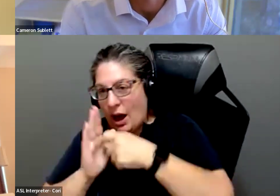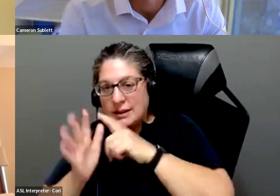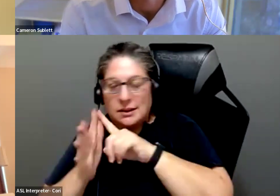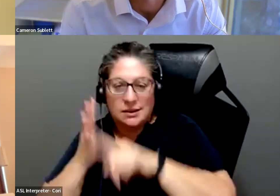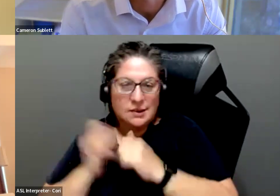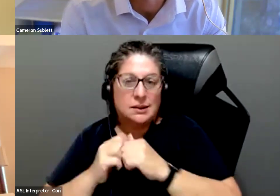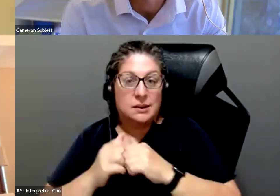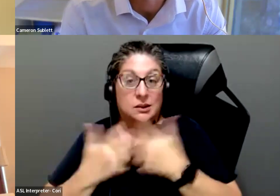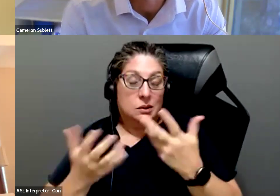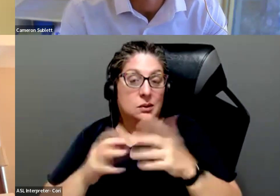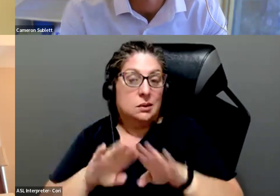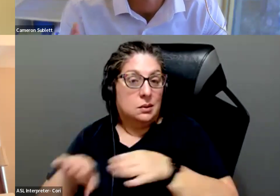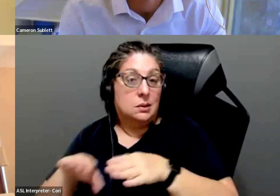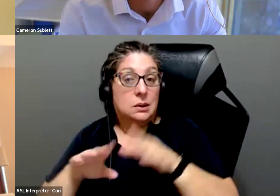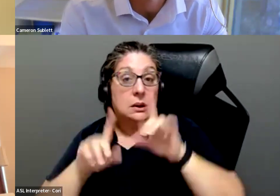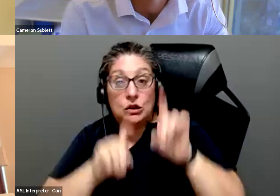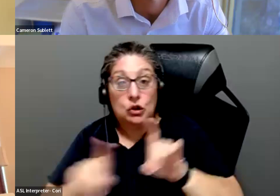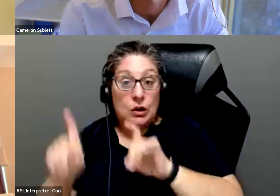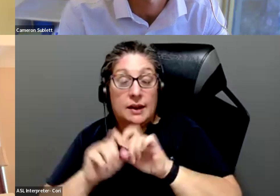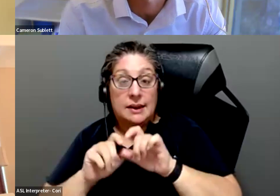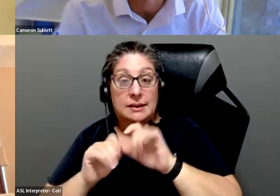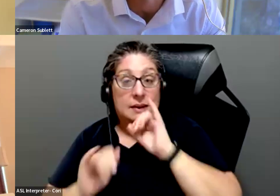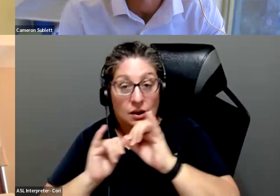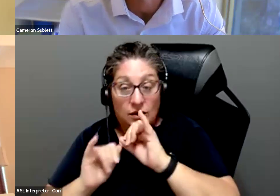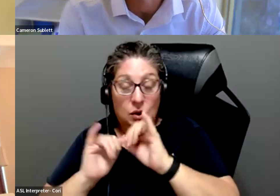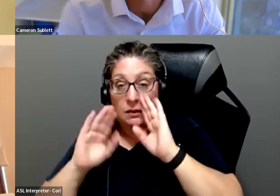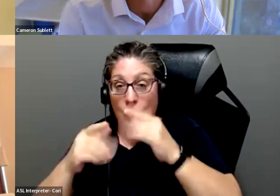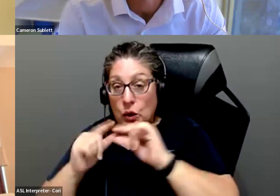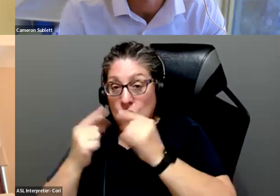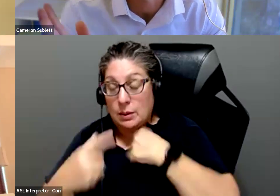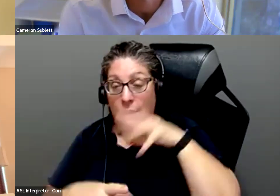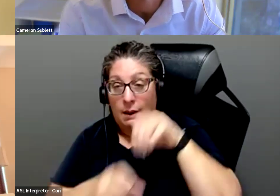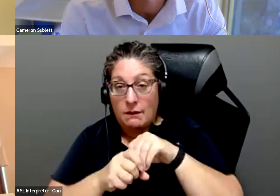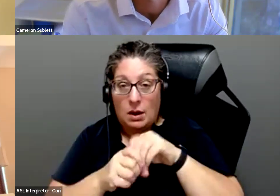With that said the surveys interviews focus groups that I been doing and partnership.